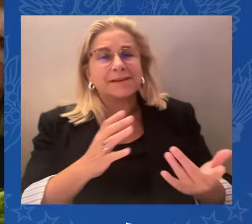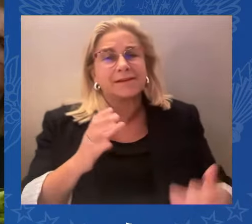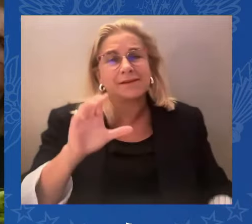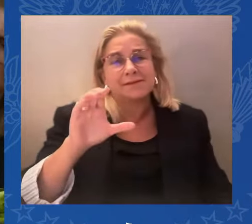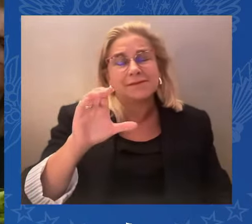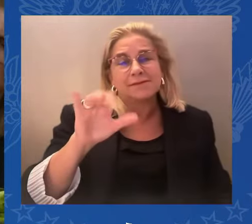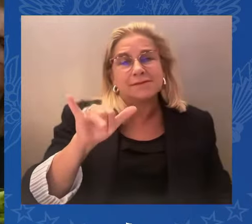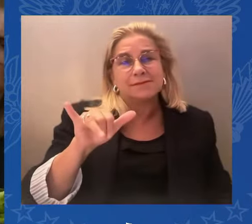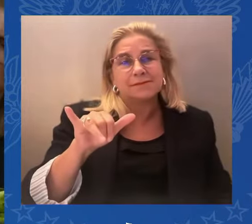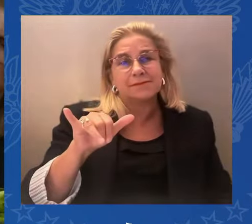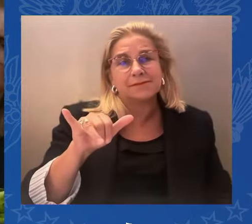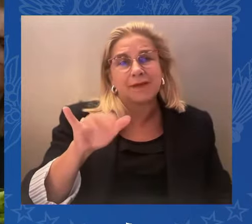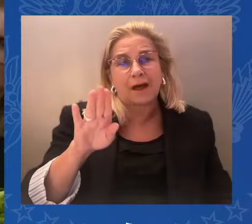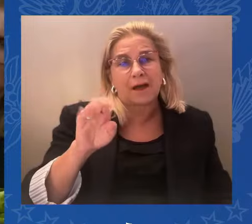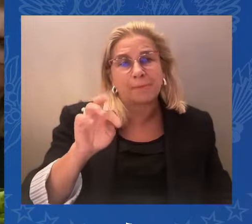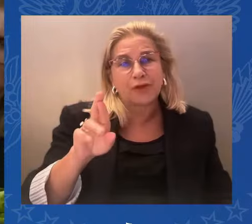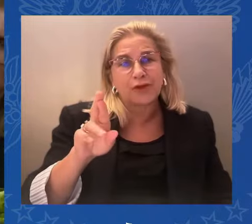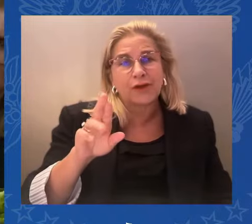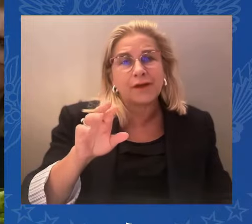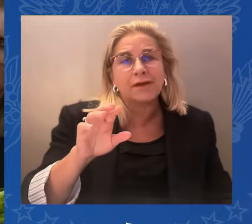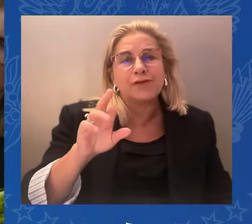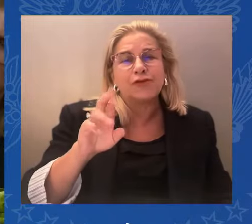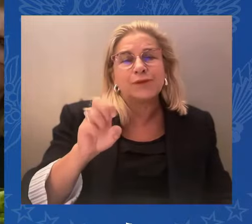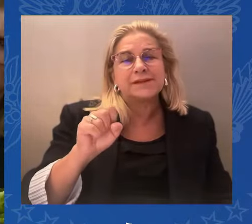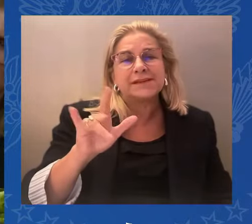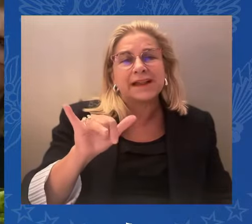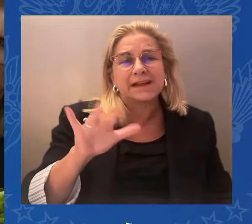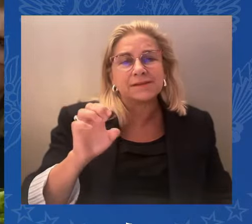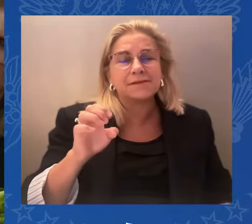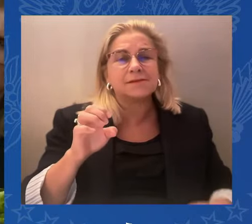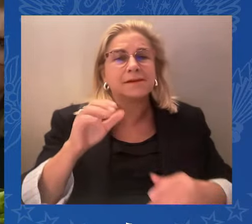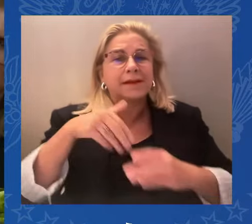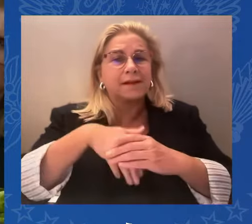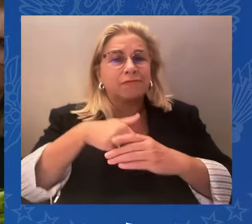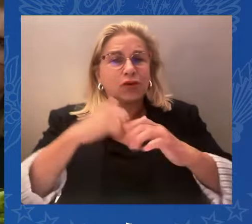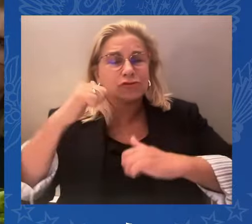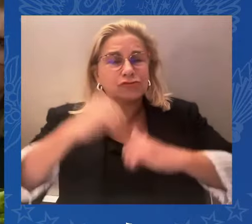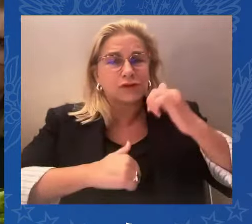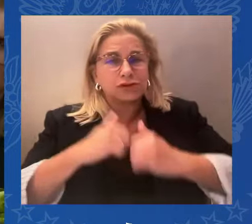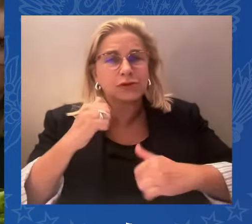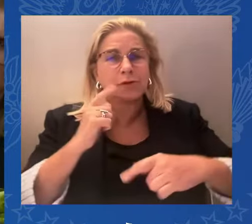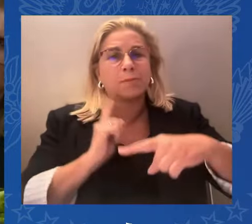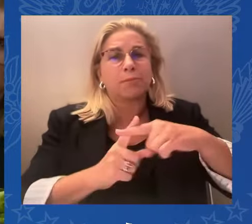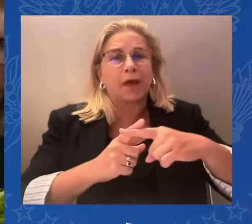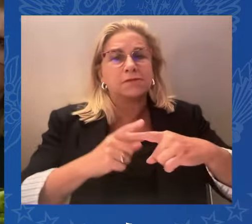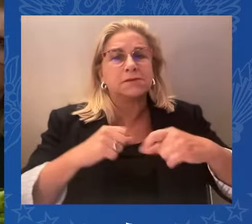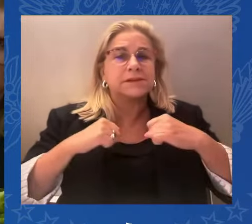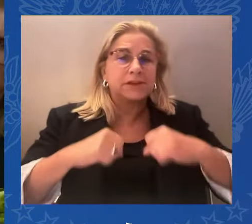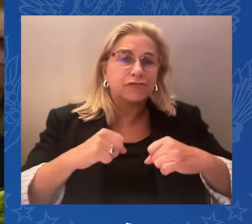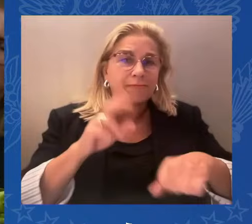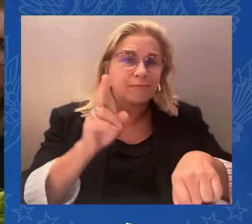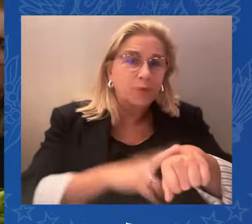We'll always be better off when like-minded countries and our four great democracies work together.